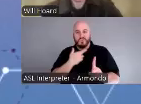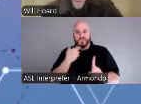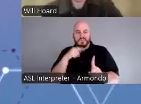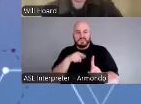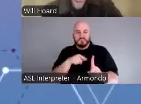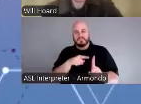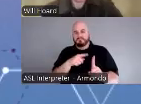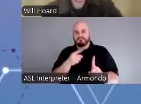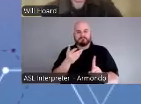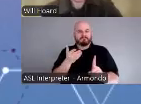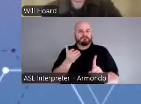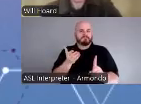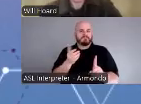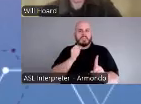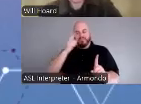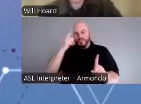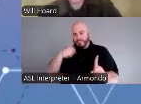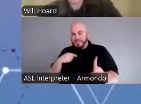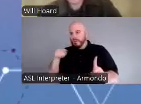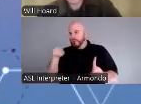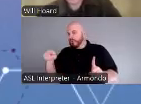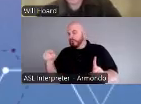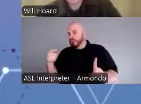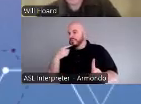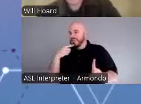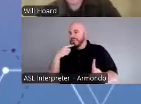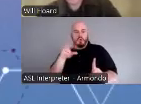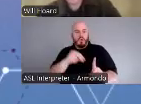but it's not for me or you or anybody else to tell them, no, you can't do that.